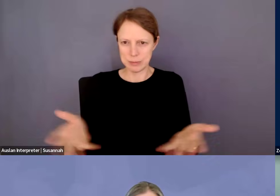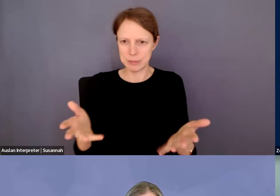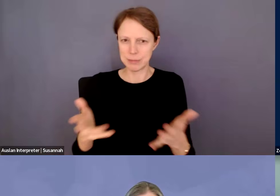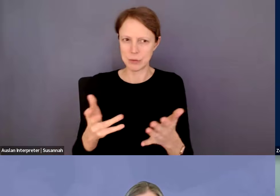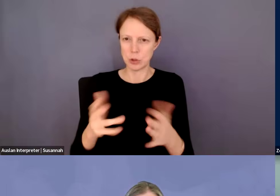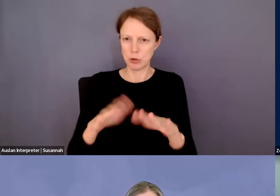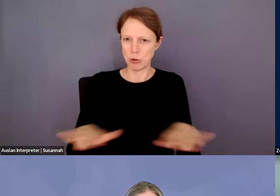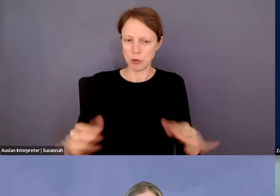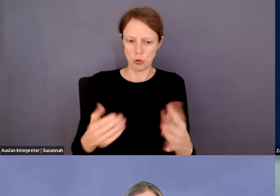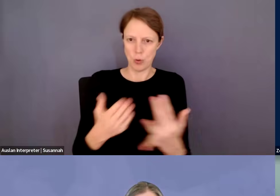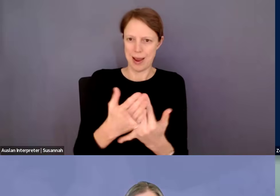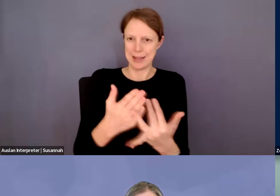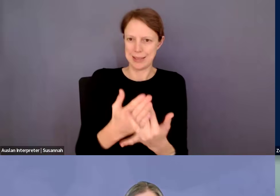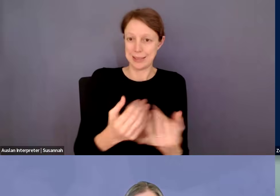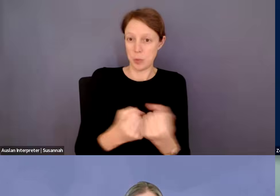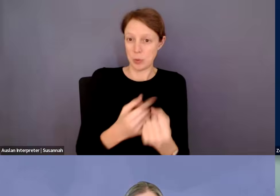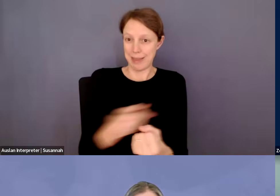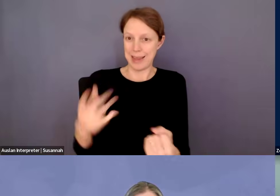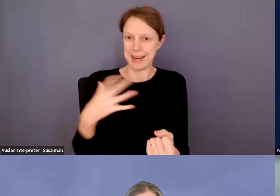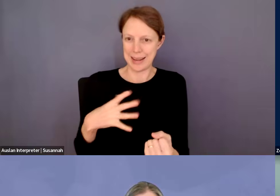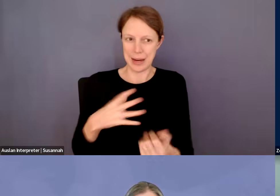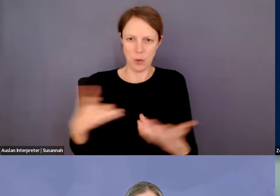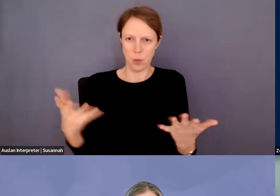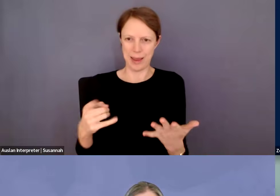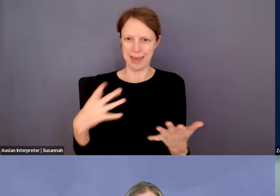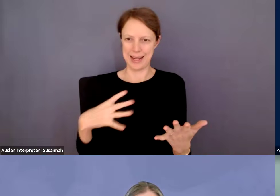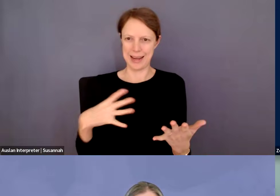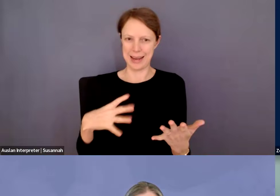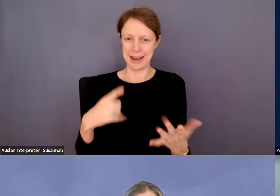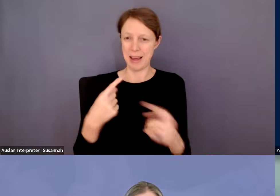Families of children with developmental concerns have faced a fragmented system,